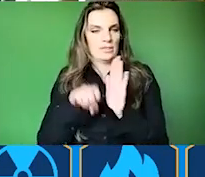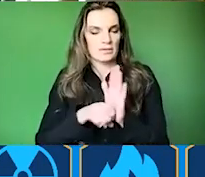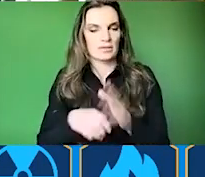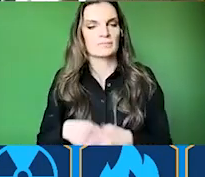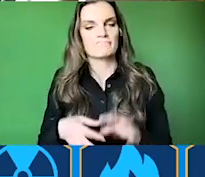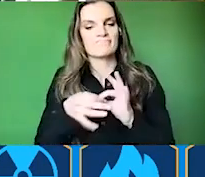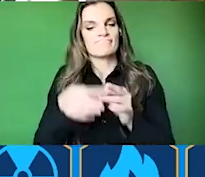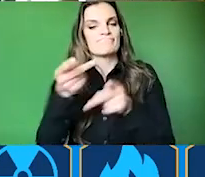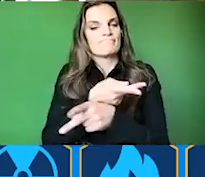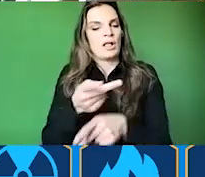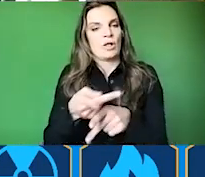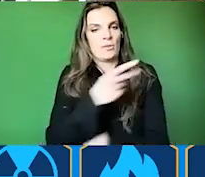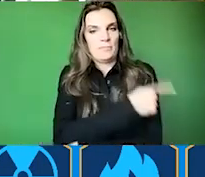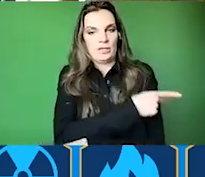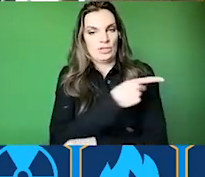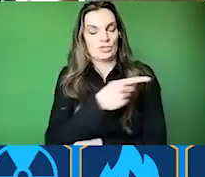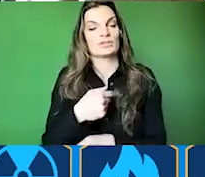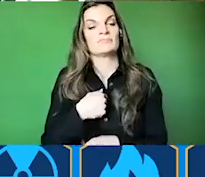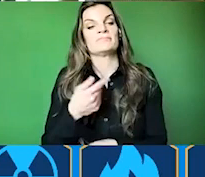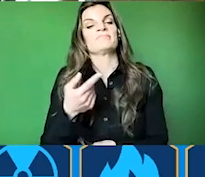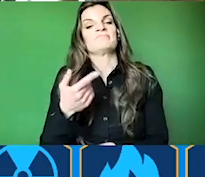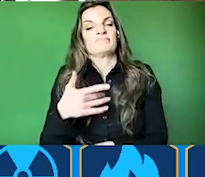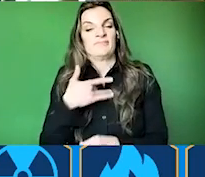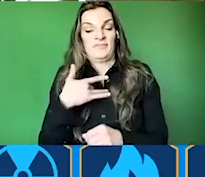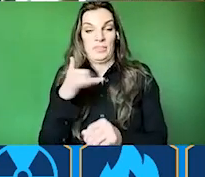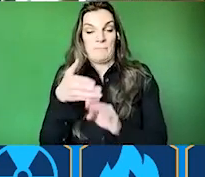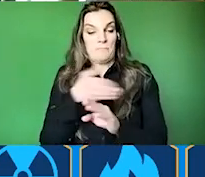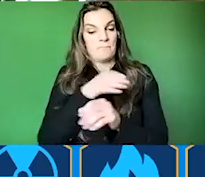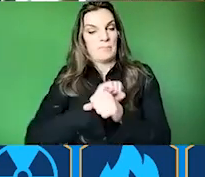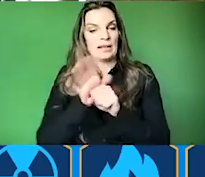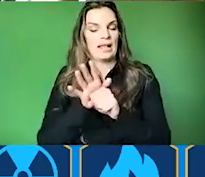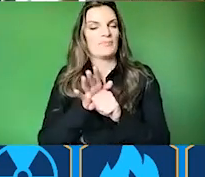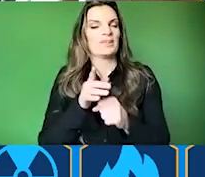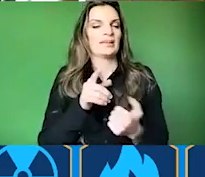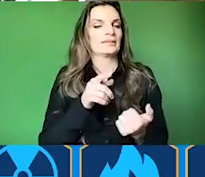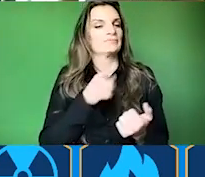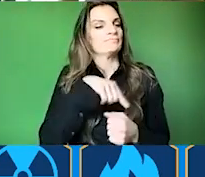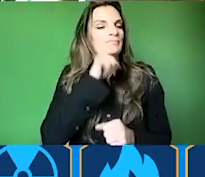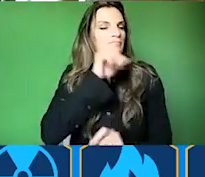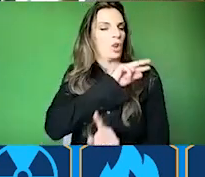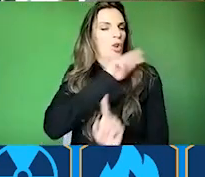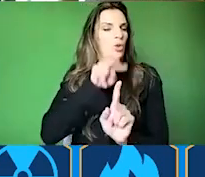did not receive proper attention before the pandemic. And that we know need a lot more